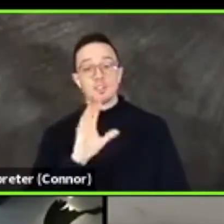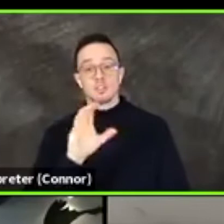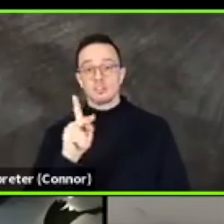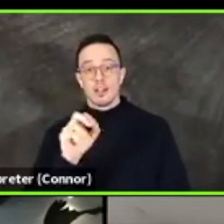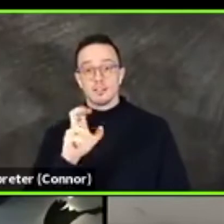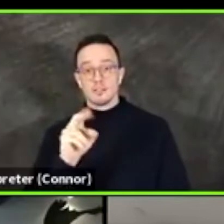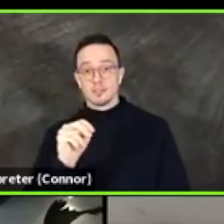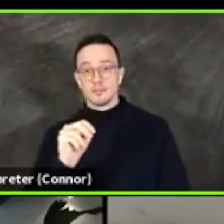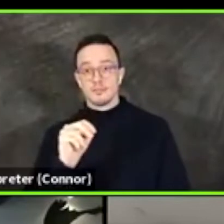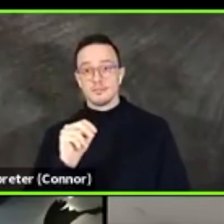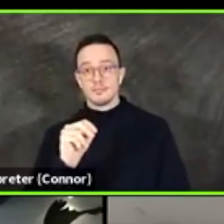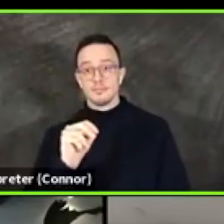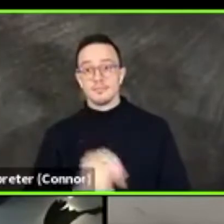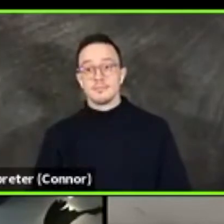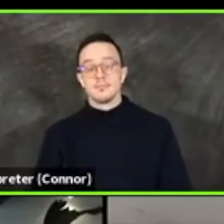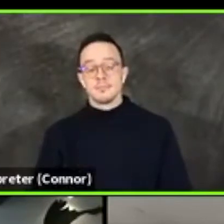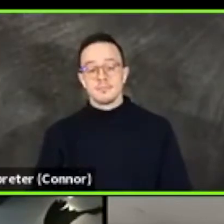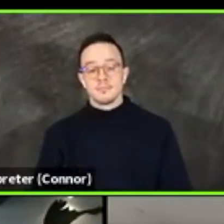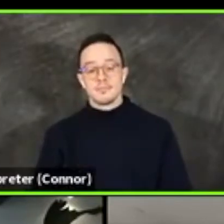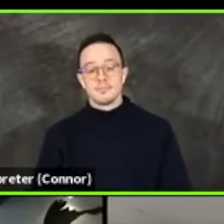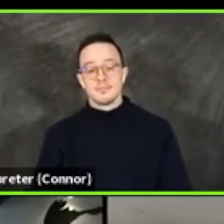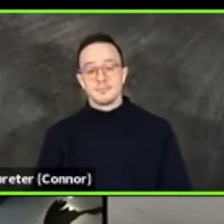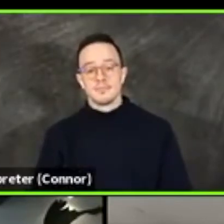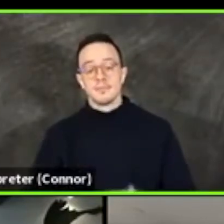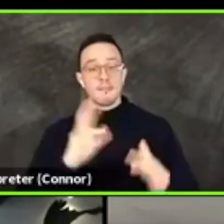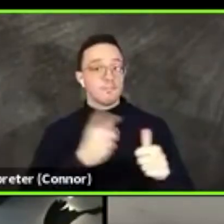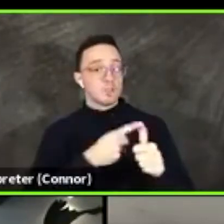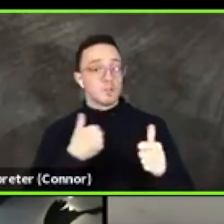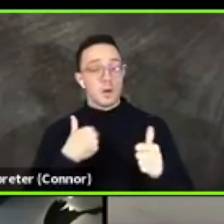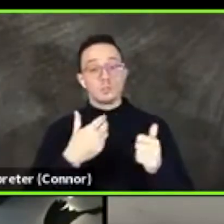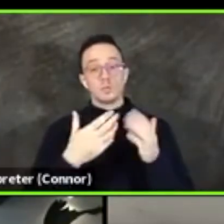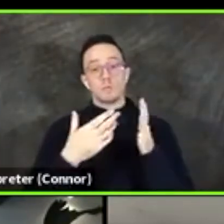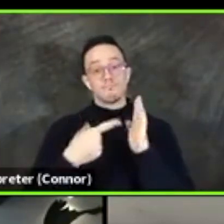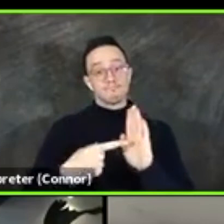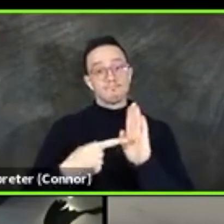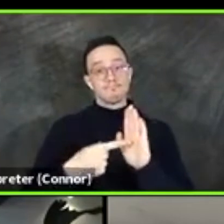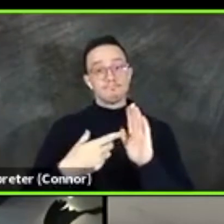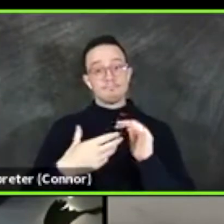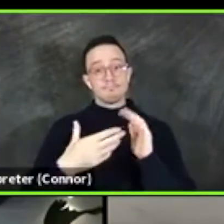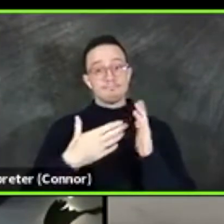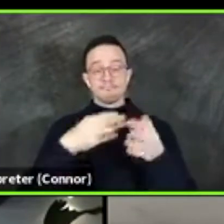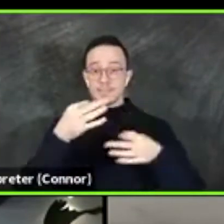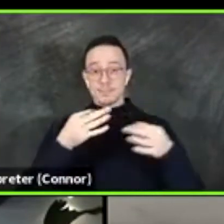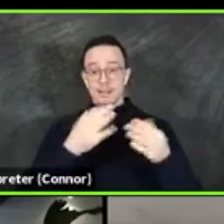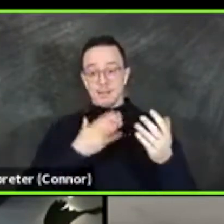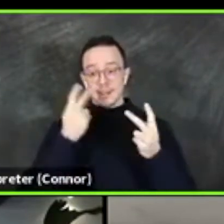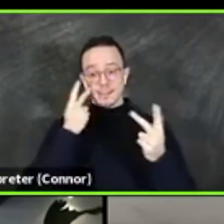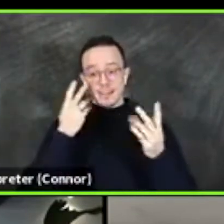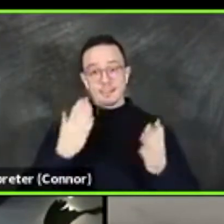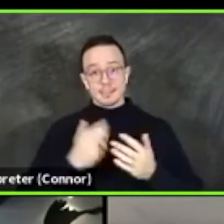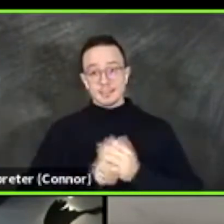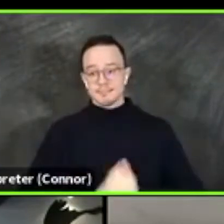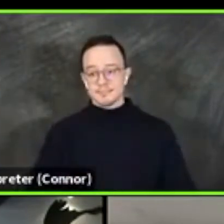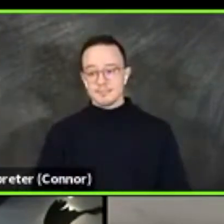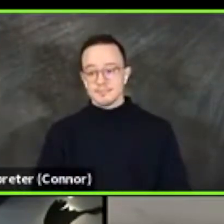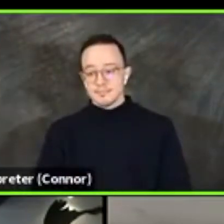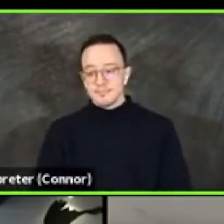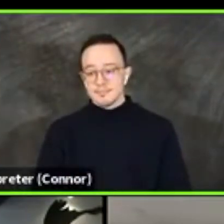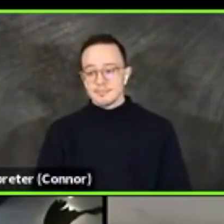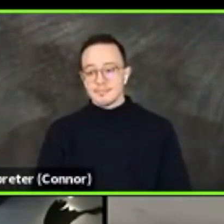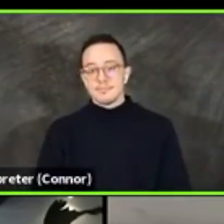FIRST ADDRESS MY SIGHTEDNESS. IN THIS DIGITAL SPACE, I STOLE AWAY,